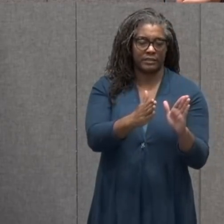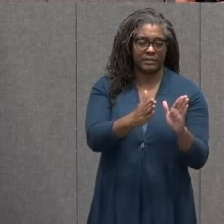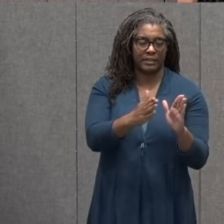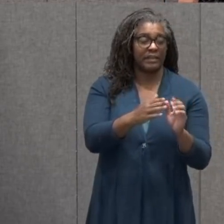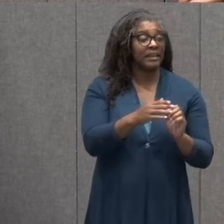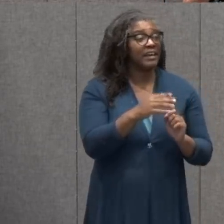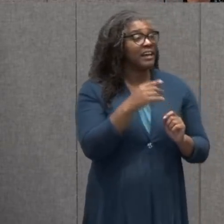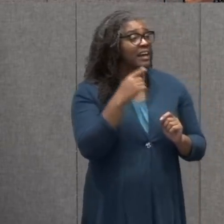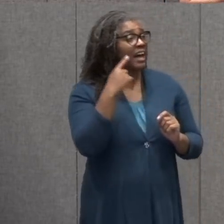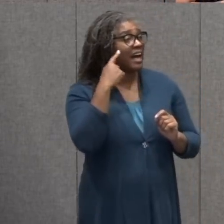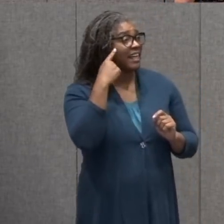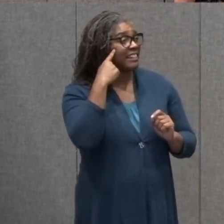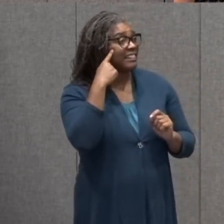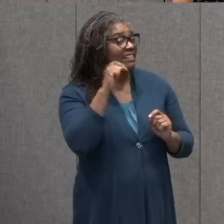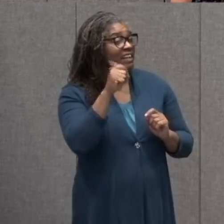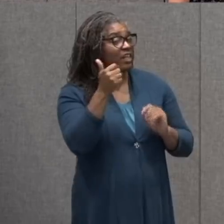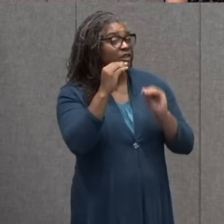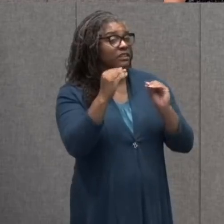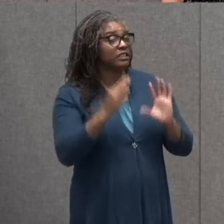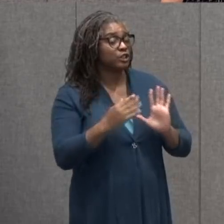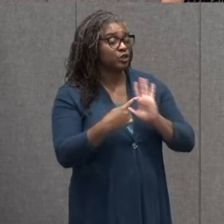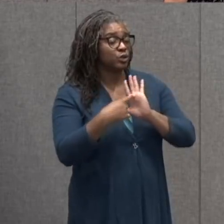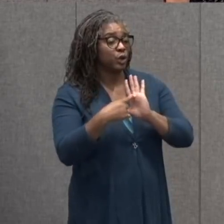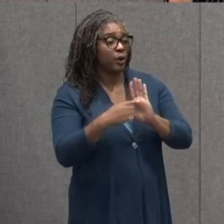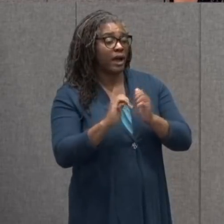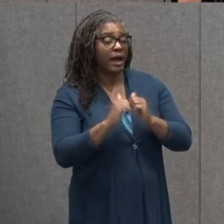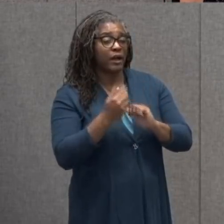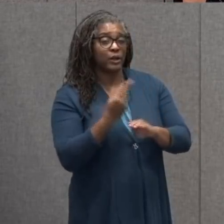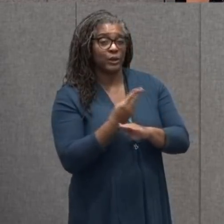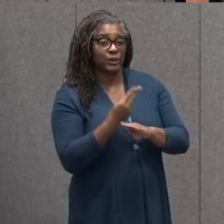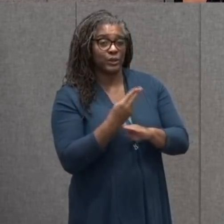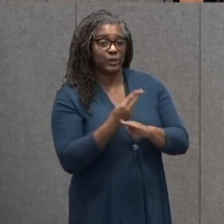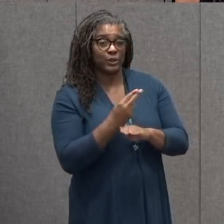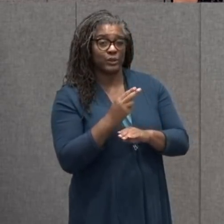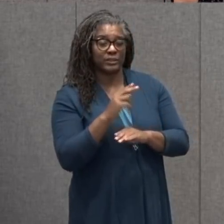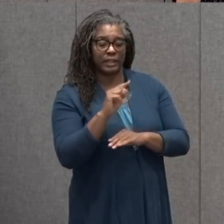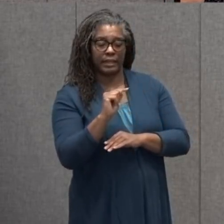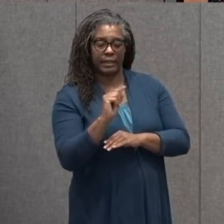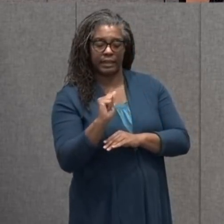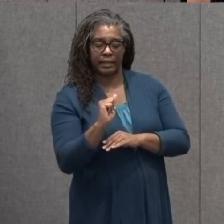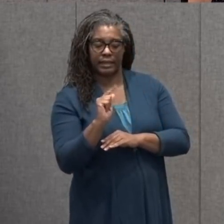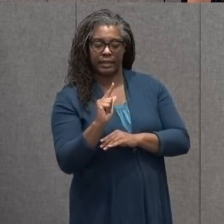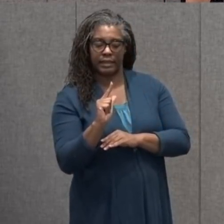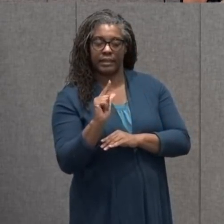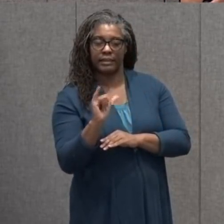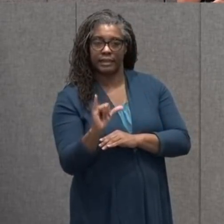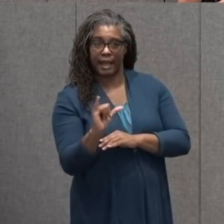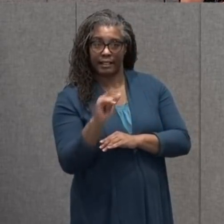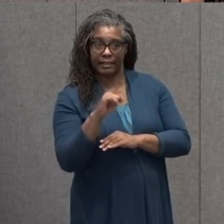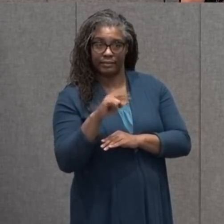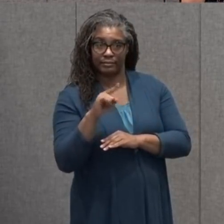you can put that into play. - Yes, that's a great idea. Watch that episode. Awesome. So I'll be player one? Absolutely.